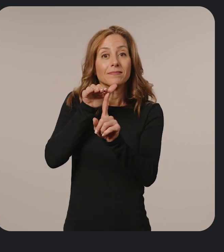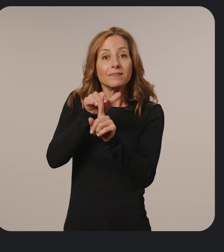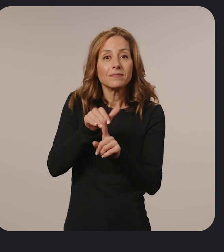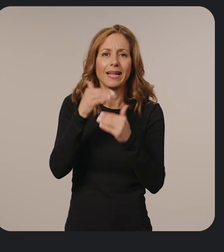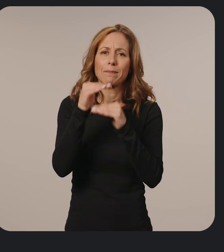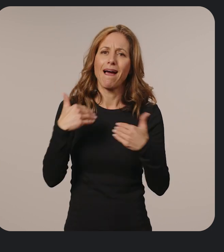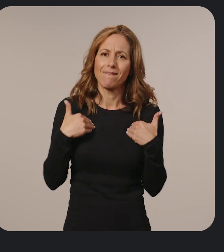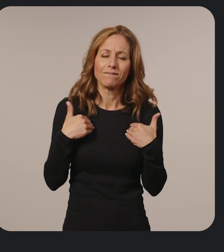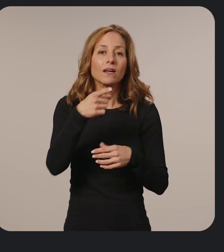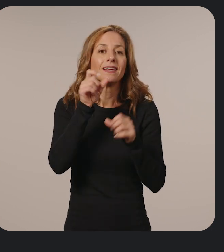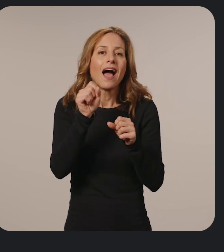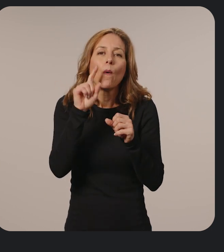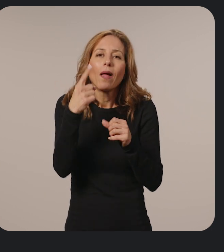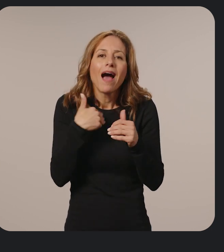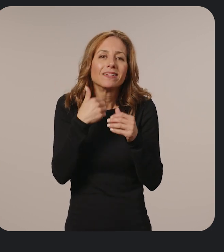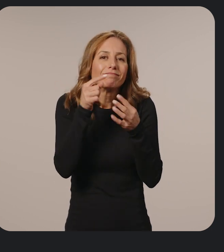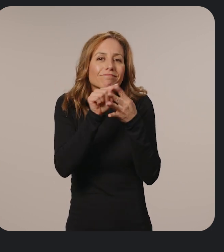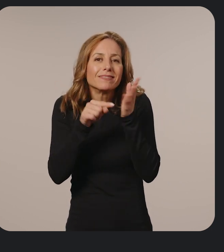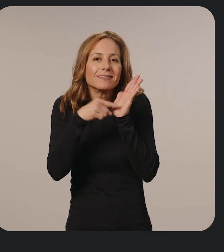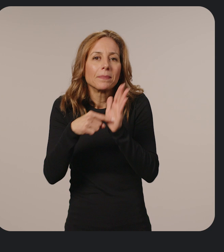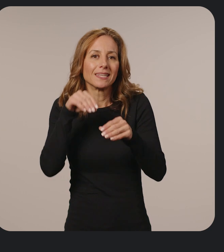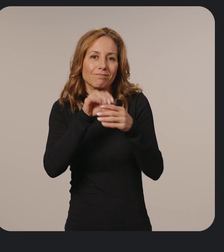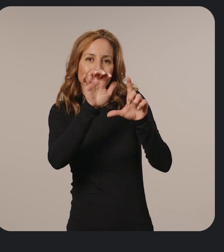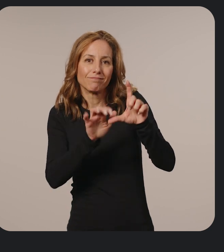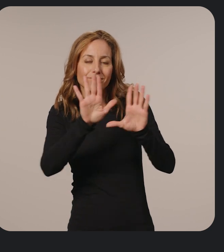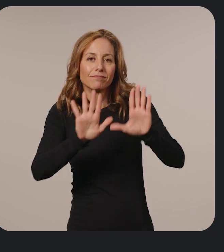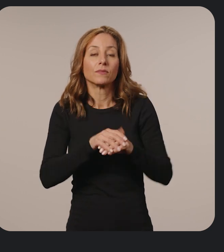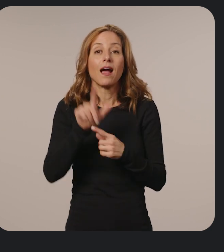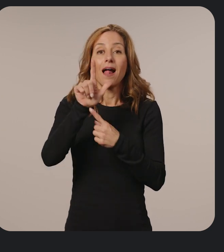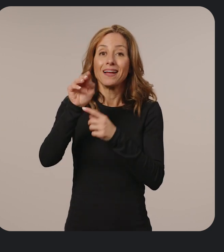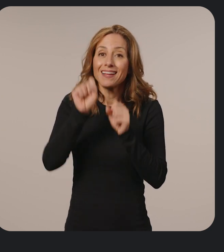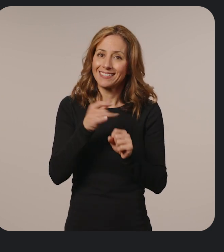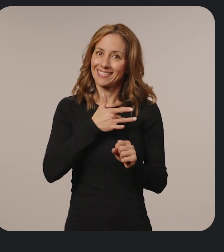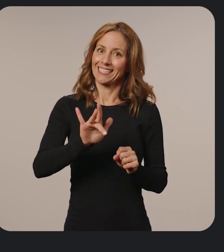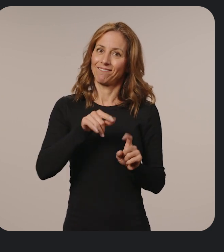You can only fit so many examples into the context window. And also LMs can be very sensitive to changes